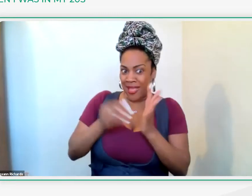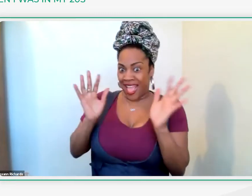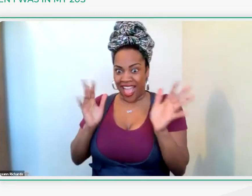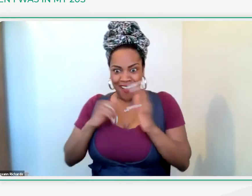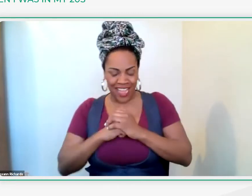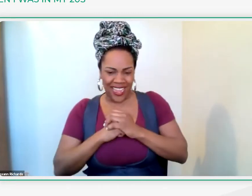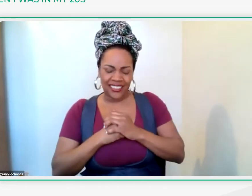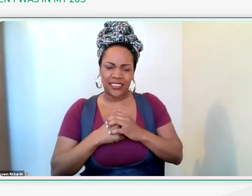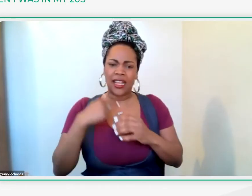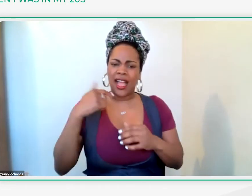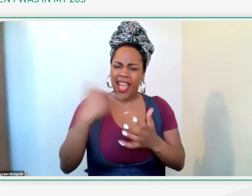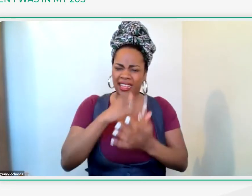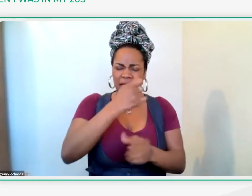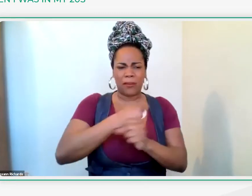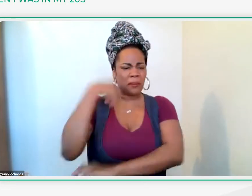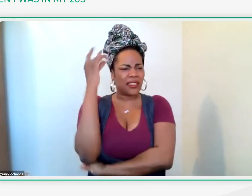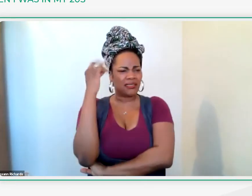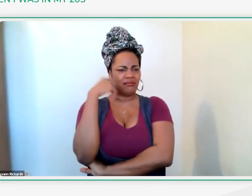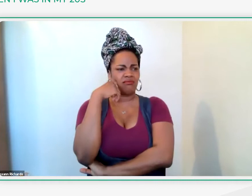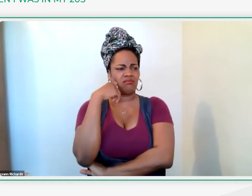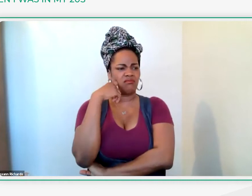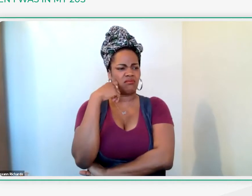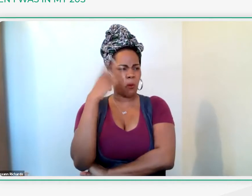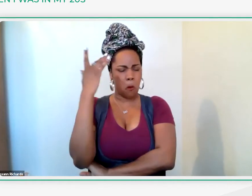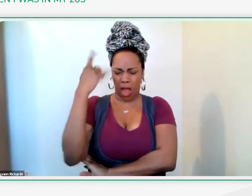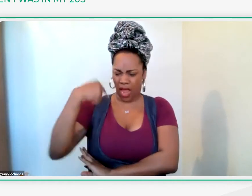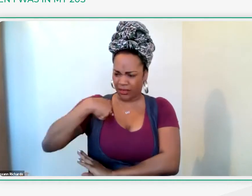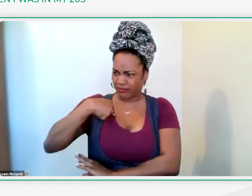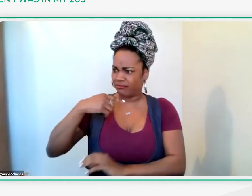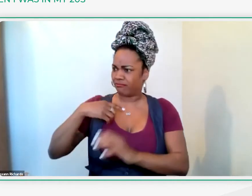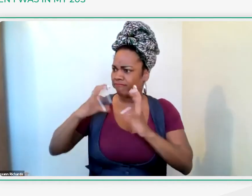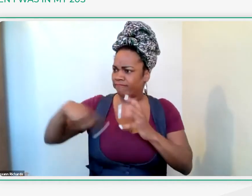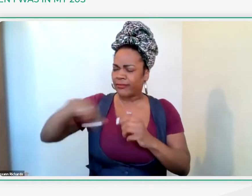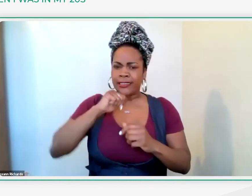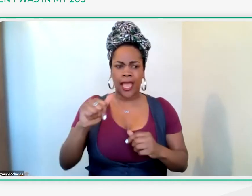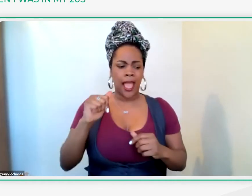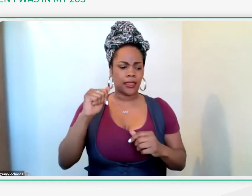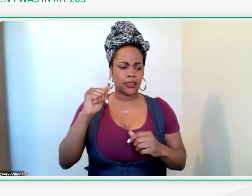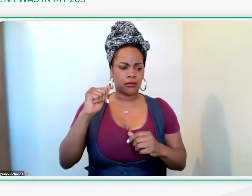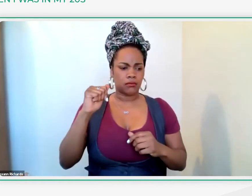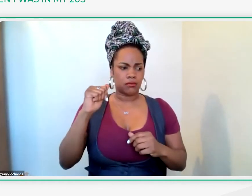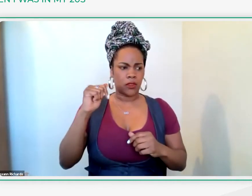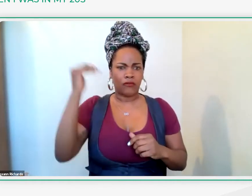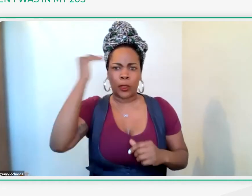The second week we talked about house shopping.